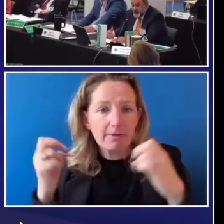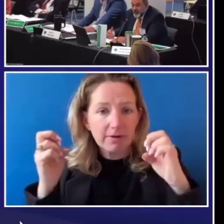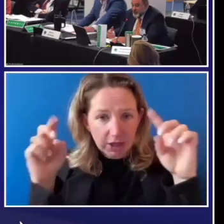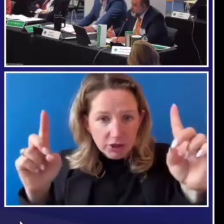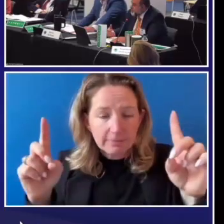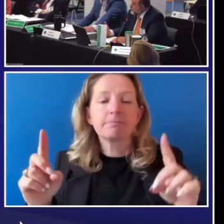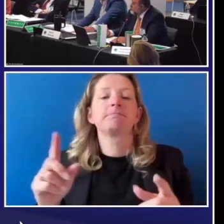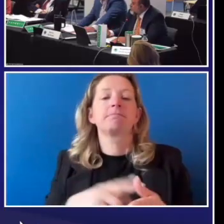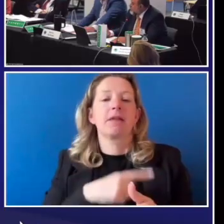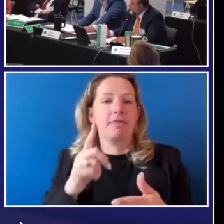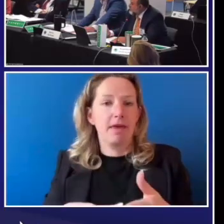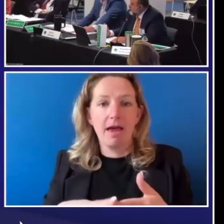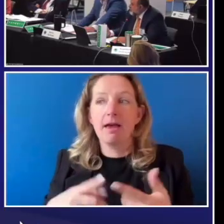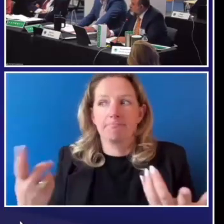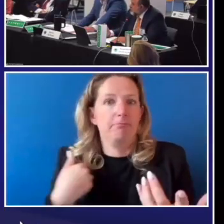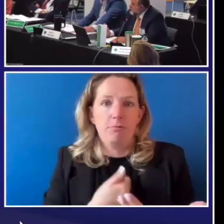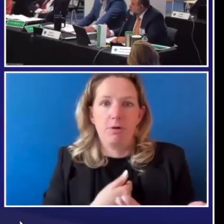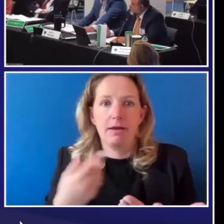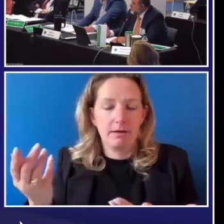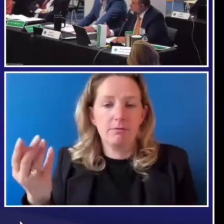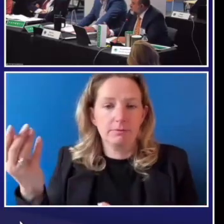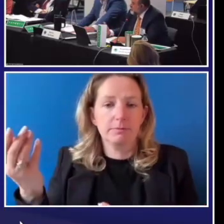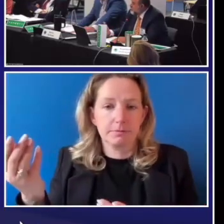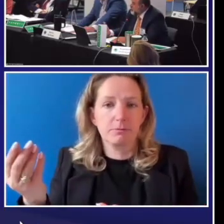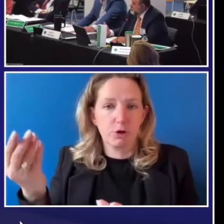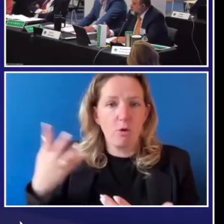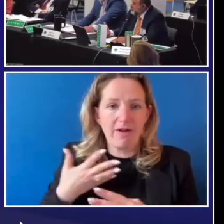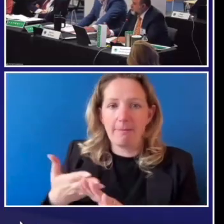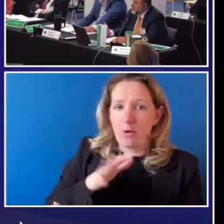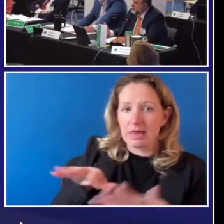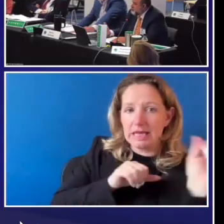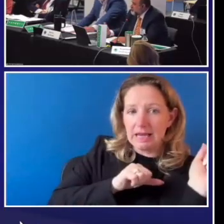we get notified. Before we can leave, we have to go through a pre-clearance process.